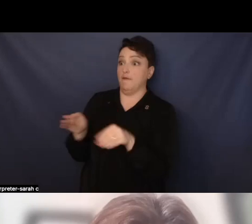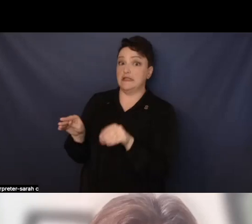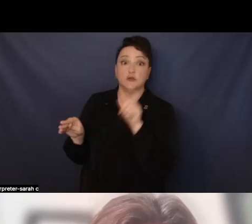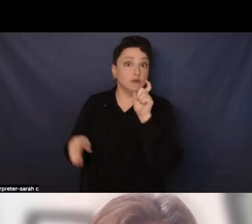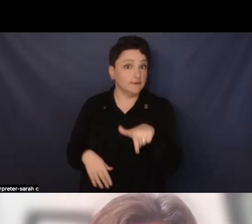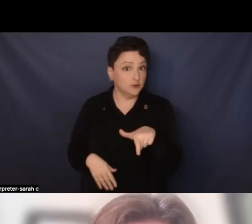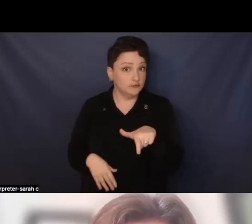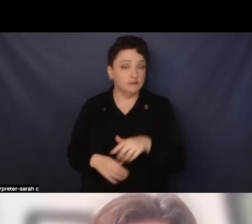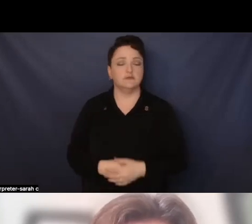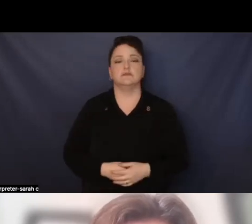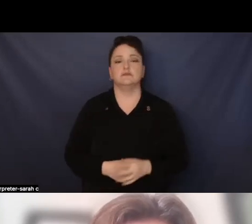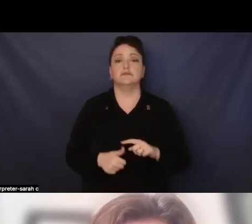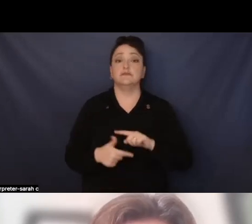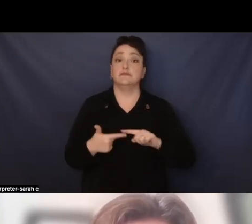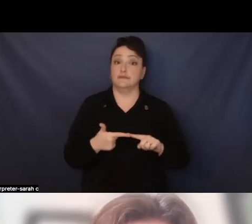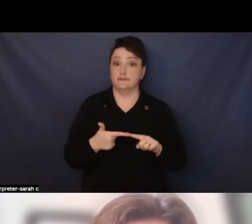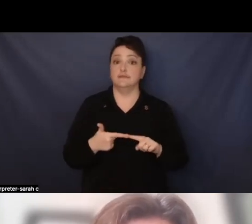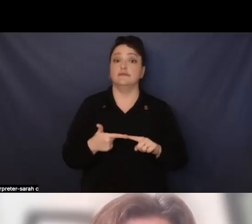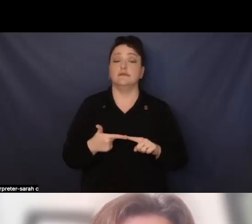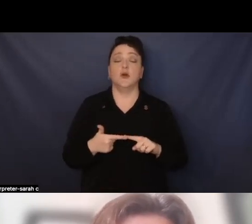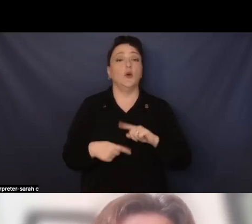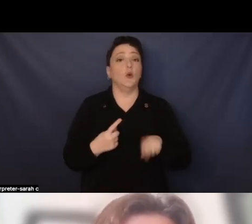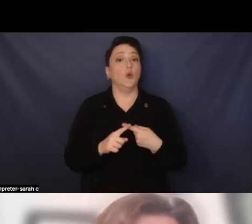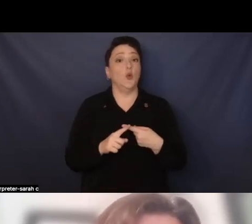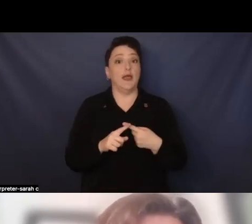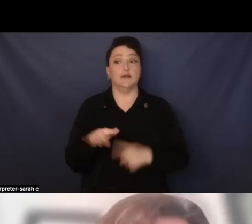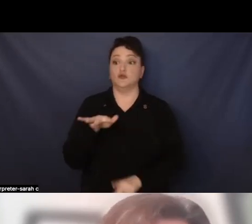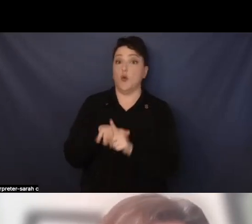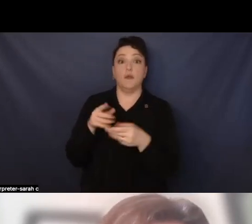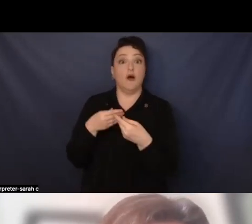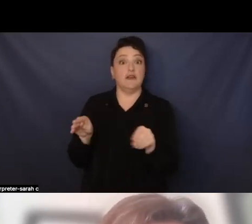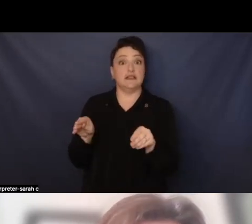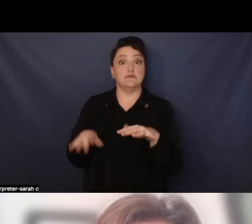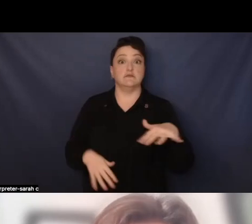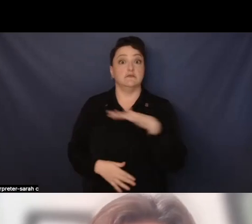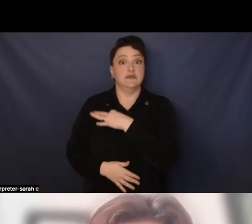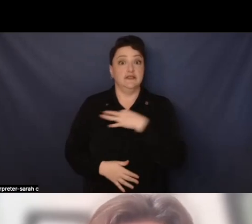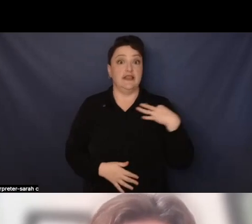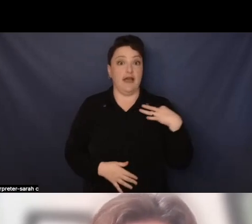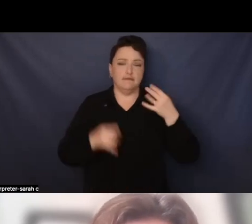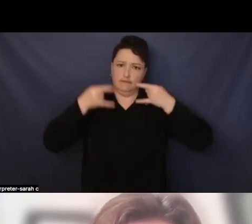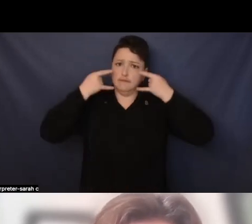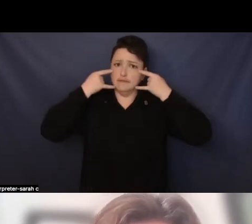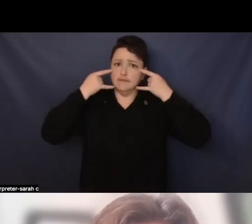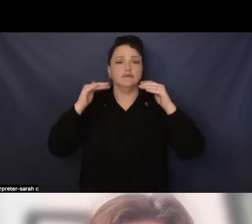masking of staff during time at site. The masking of all people in the environment at time of site.